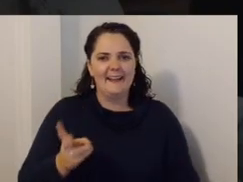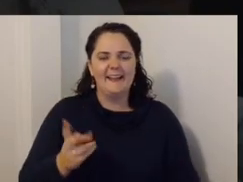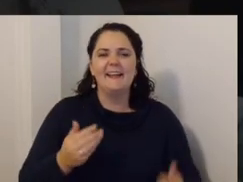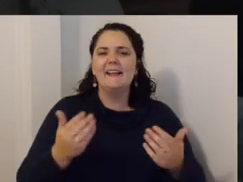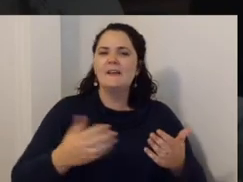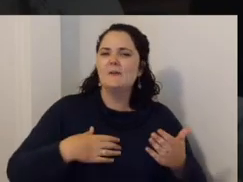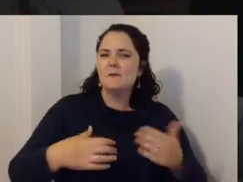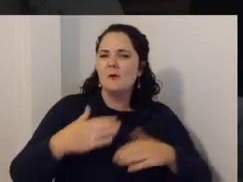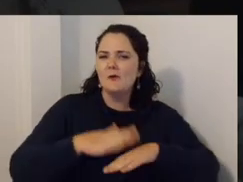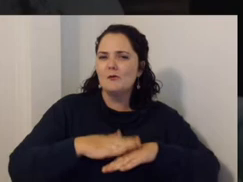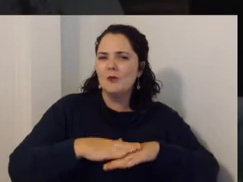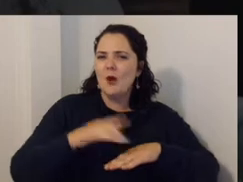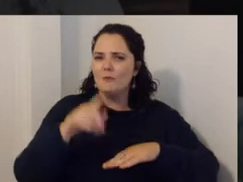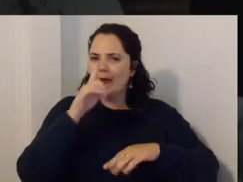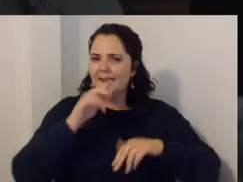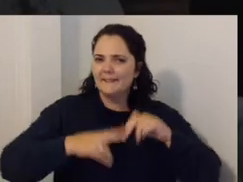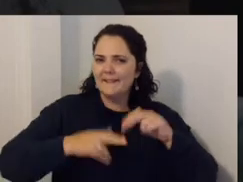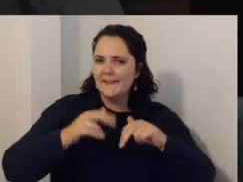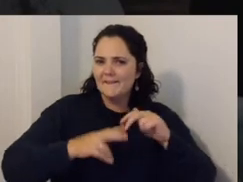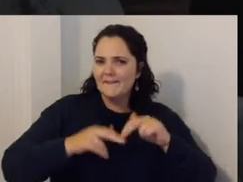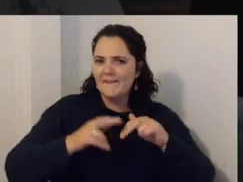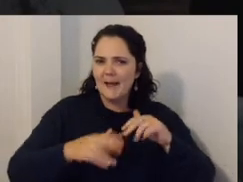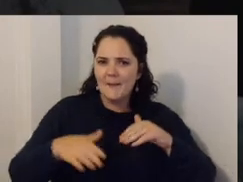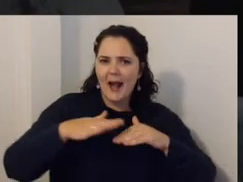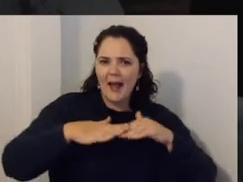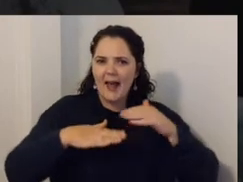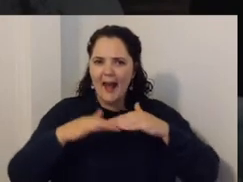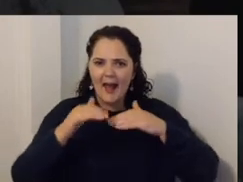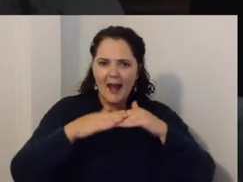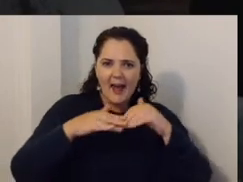on those poses and to develop your drawings to build them up and so I'm really looking forward